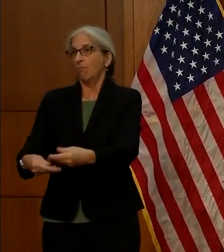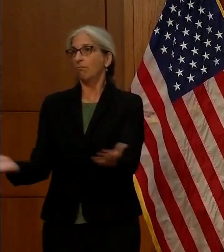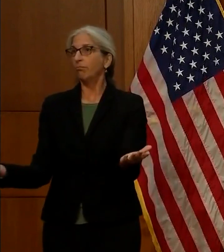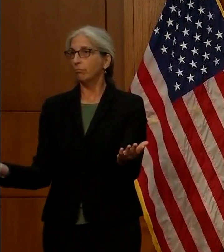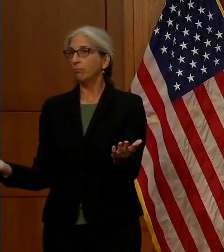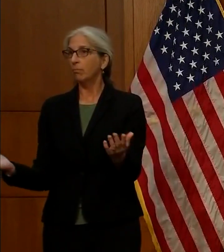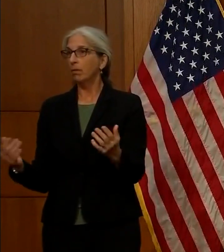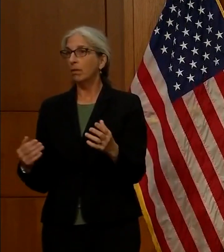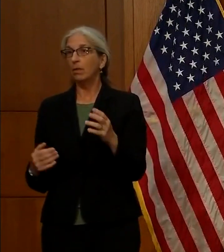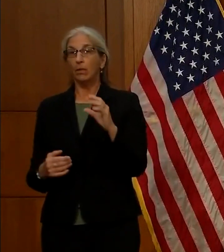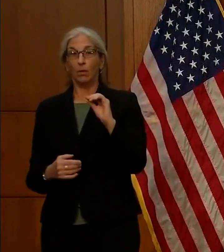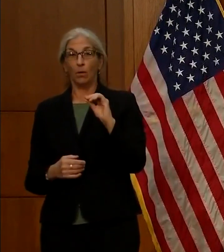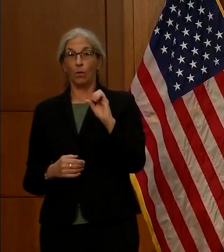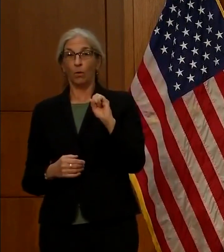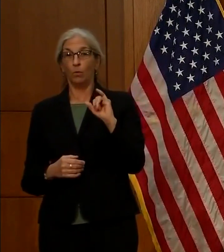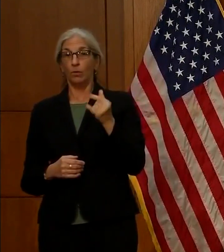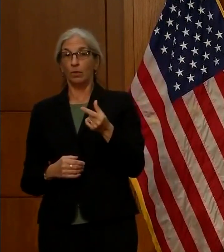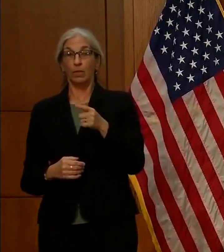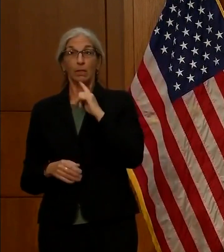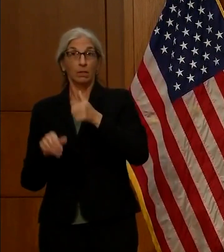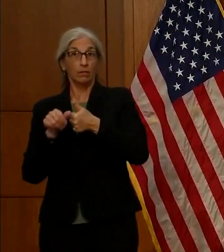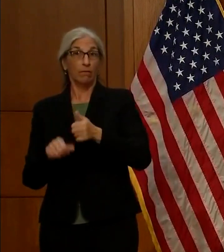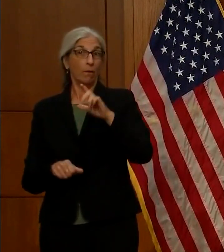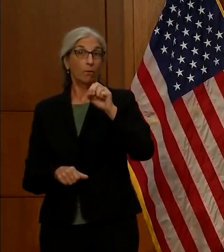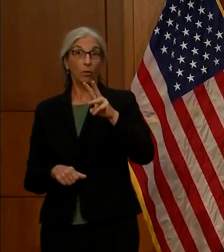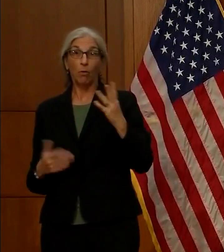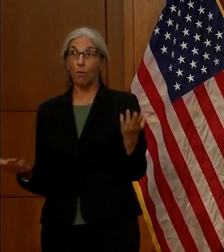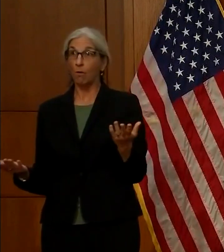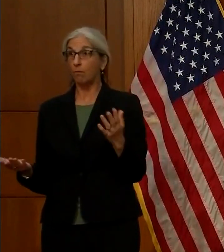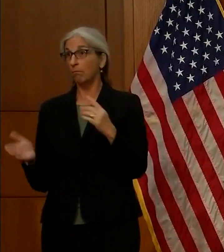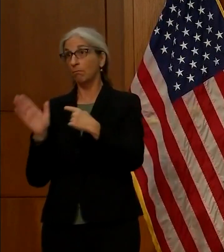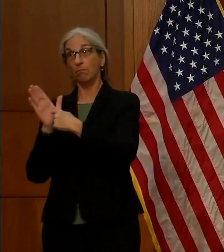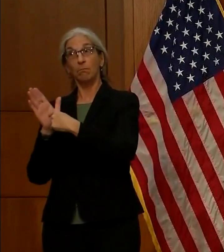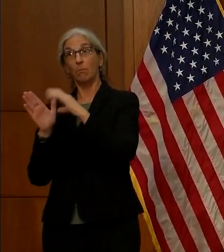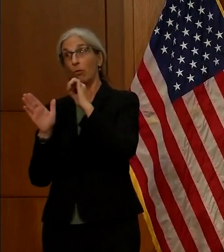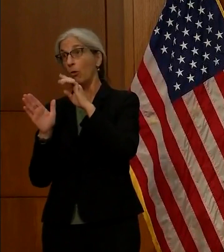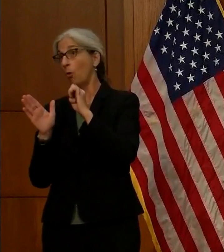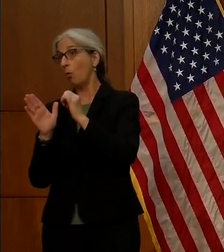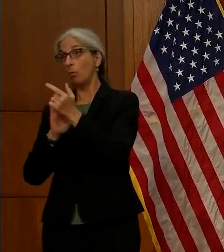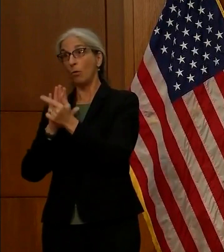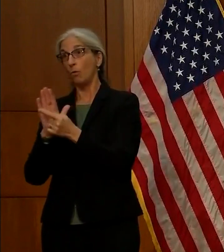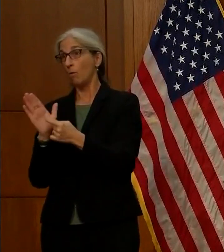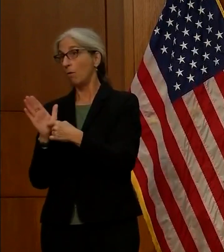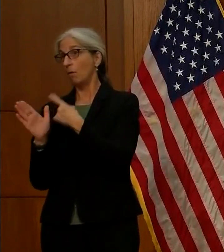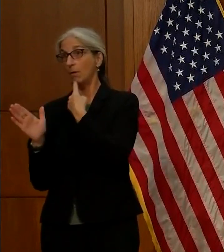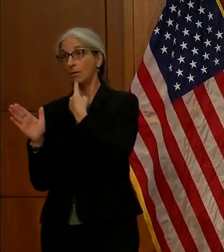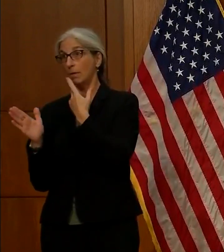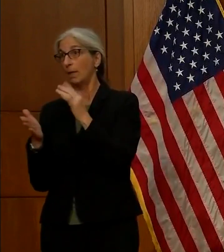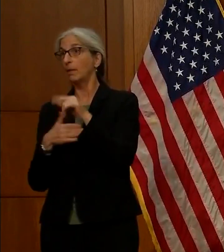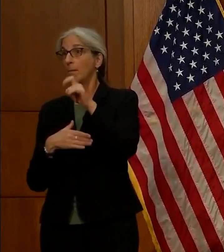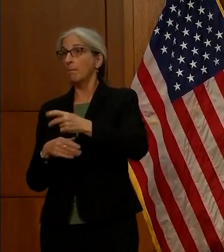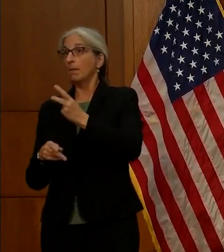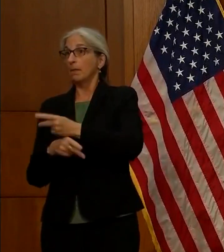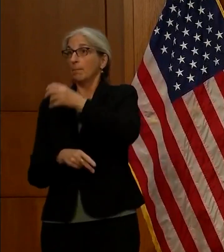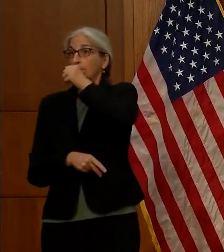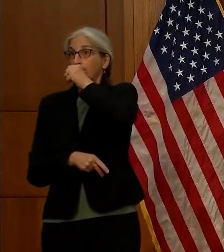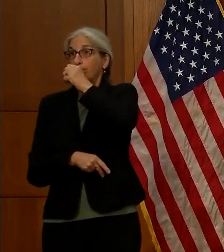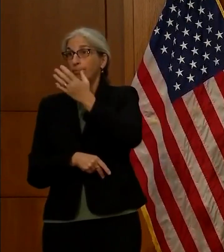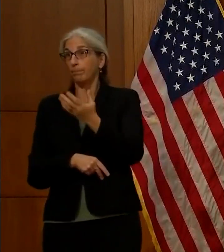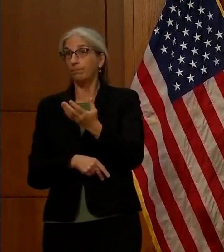YOU KNOW PROTECTED INFORMATION AND SO FORTH- SEGA'S FOLLOWING THE LAW LOG IN WHAT'S IN CODE